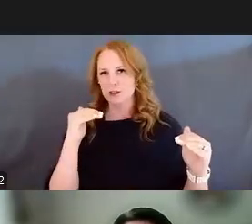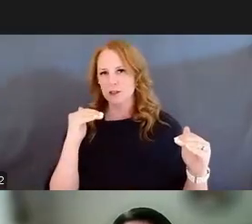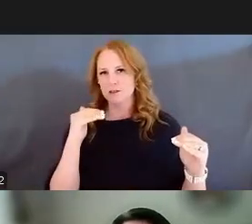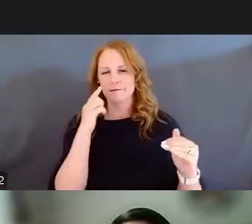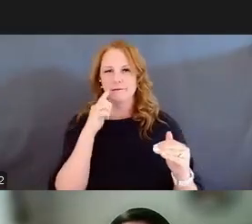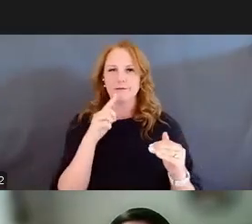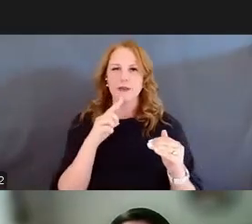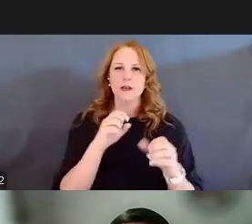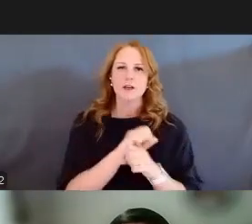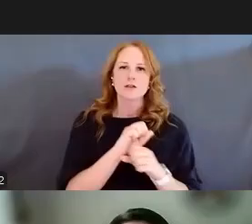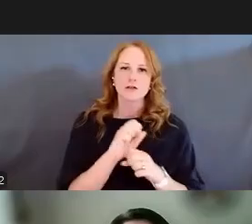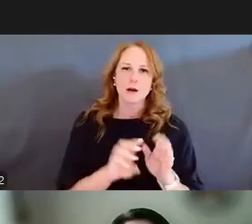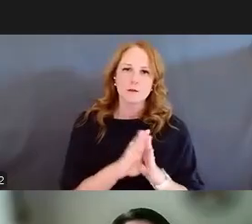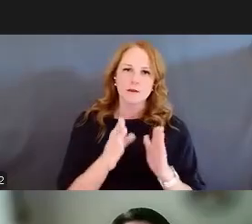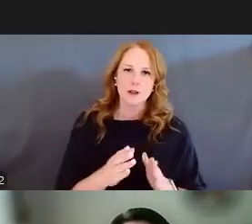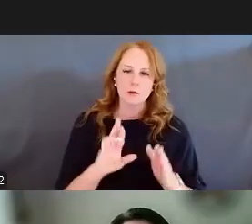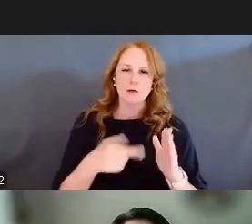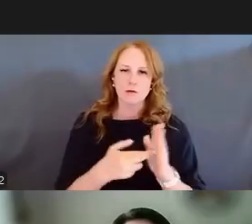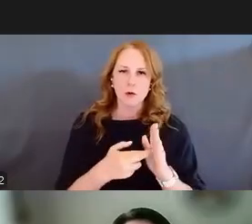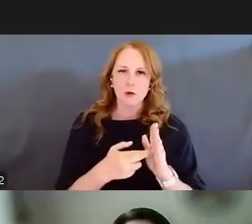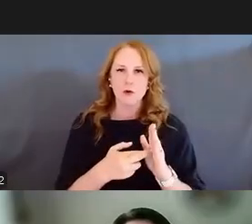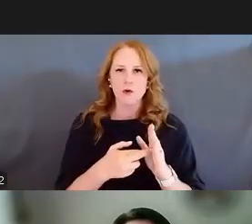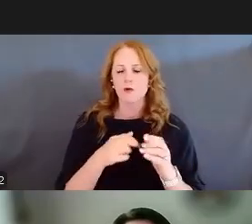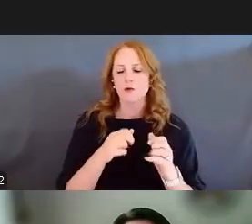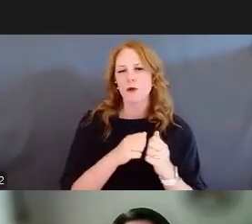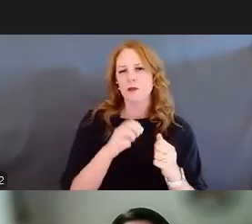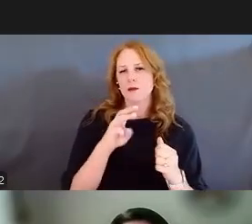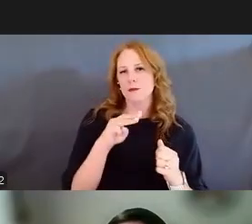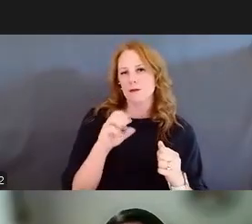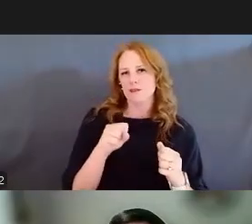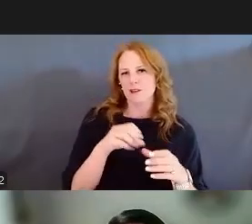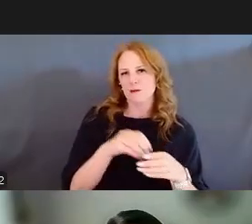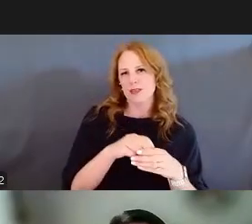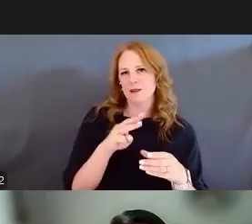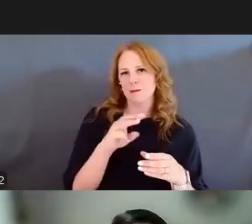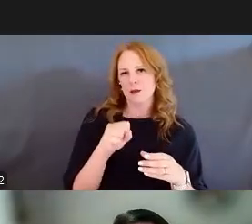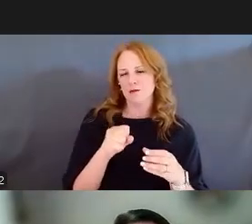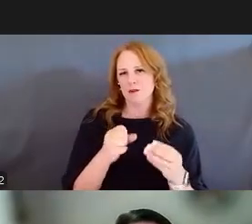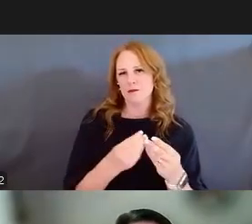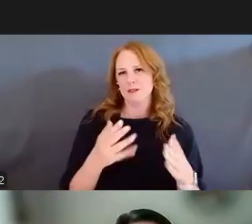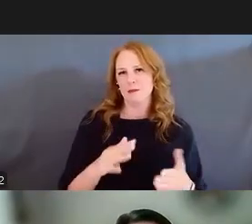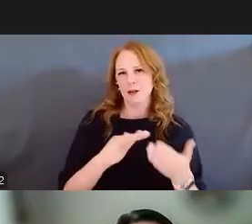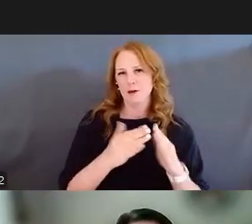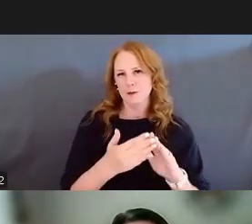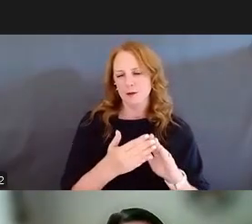role within Microsoft's supplier community. Uh so I thought that might be interesting framework